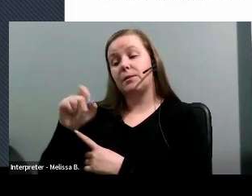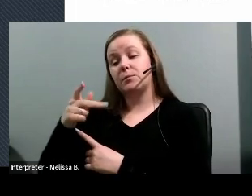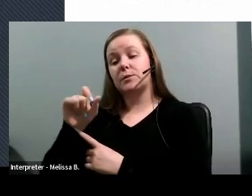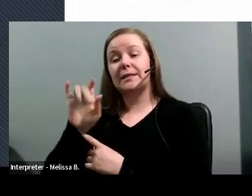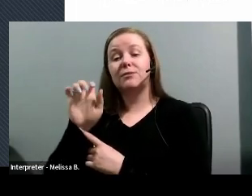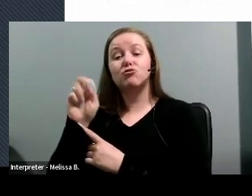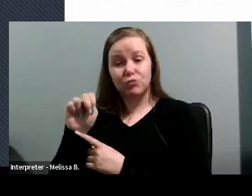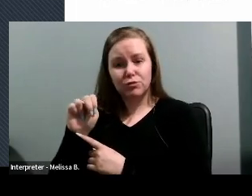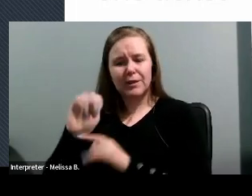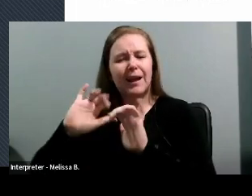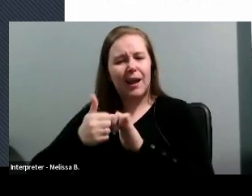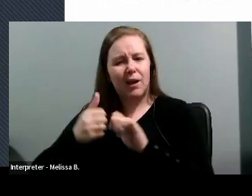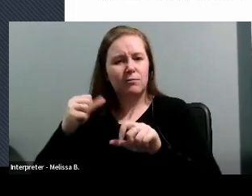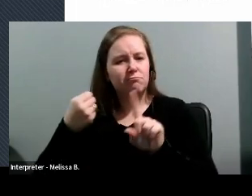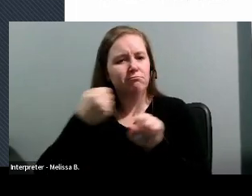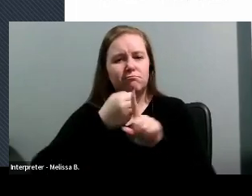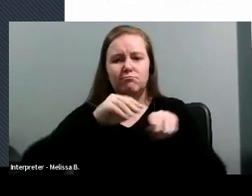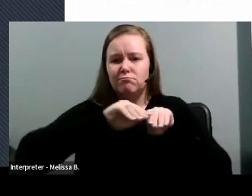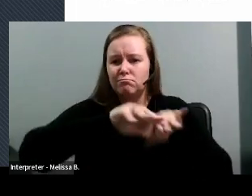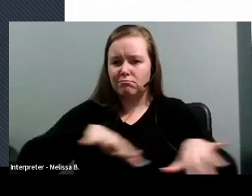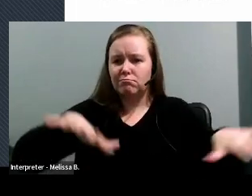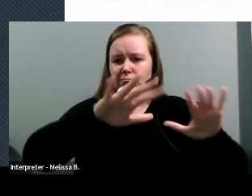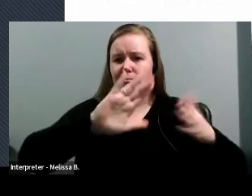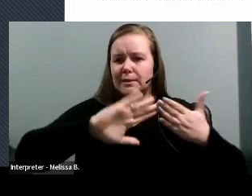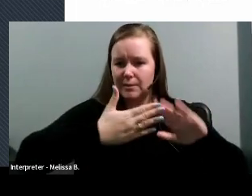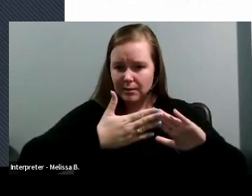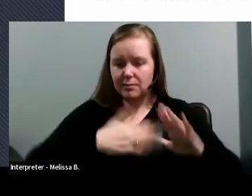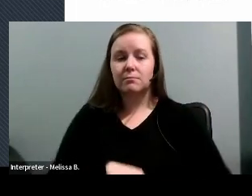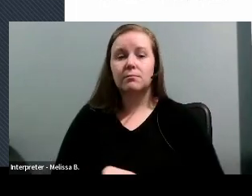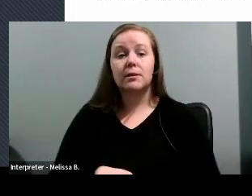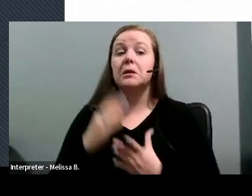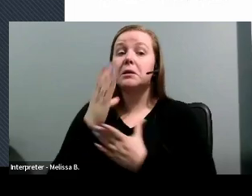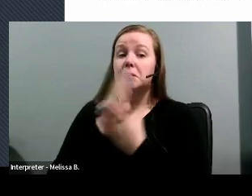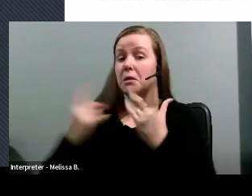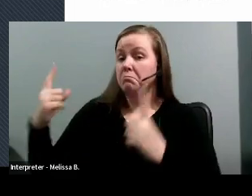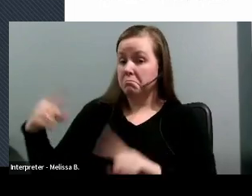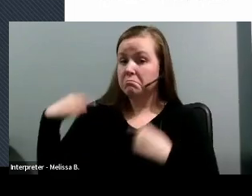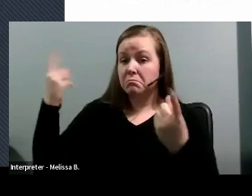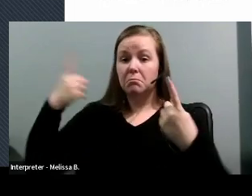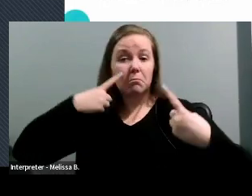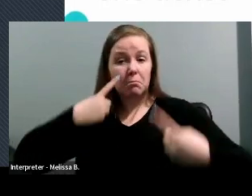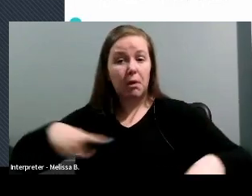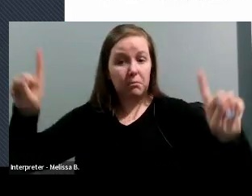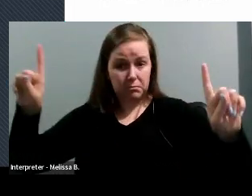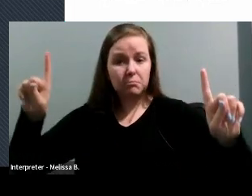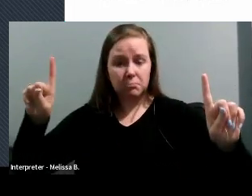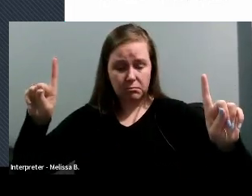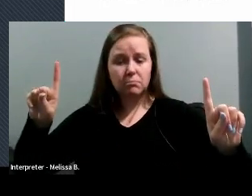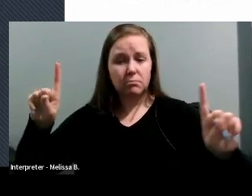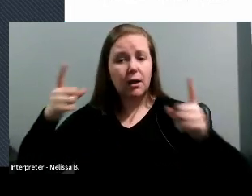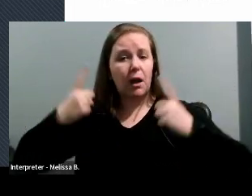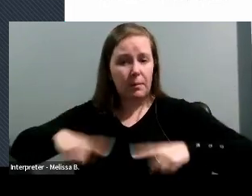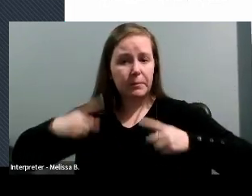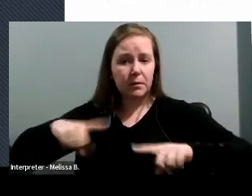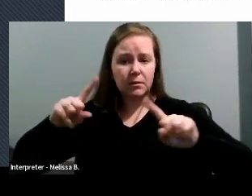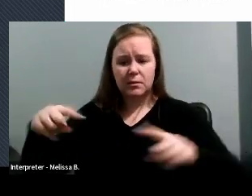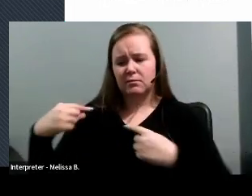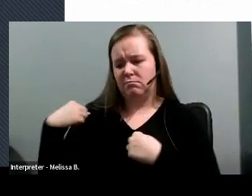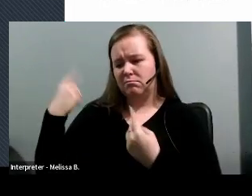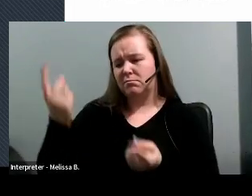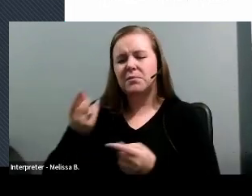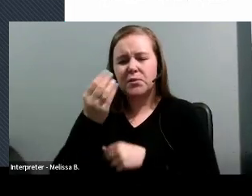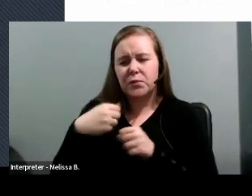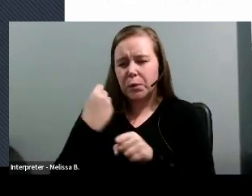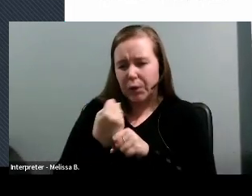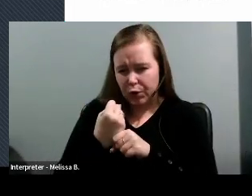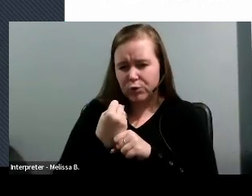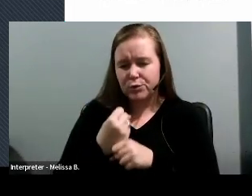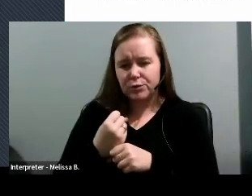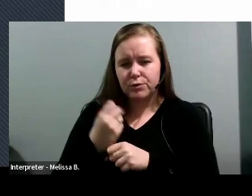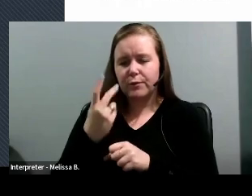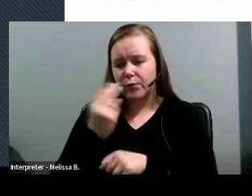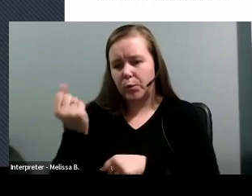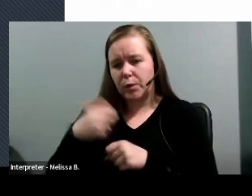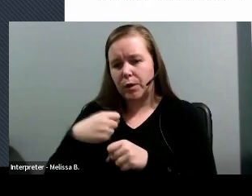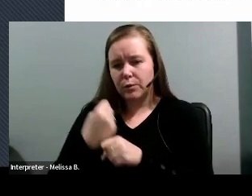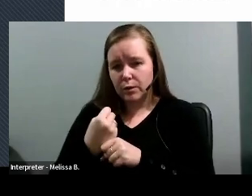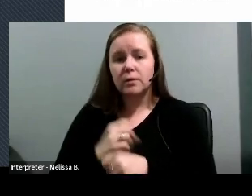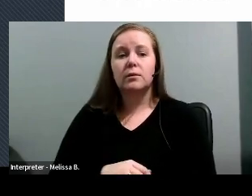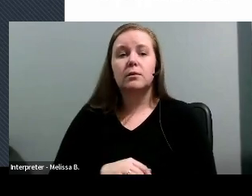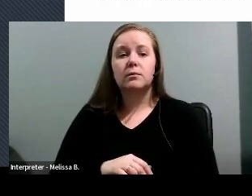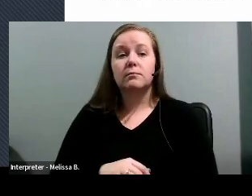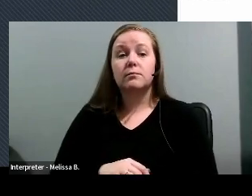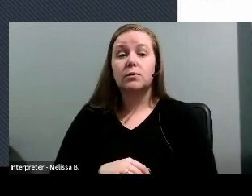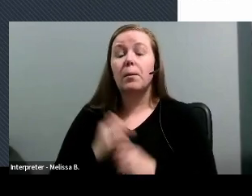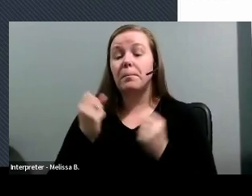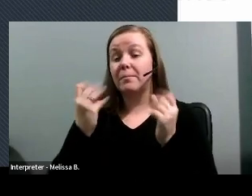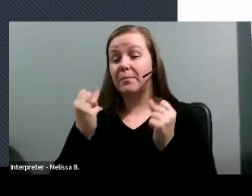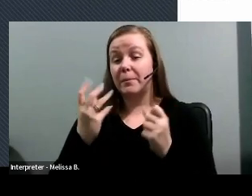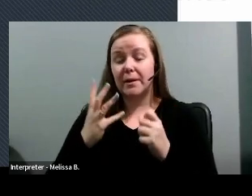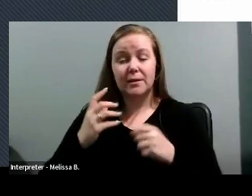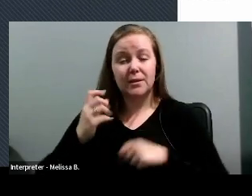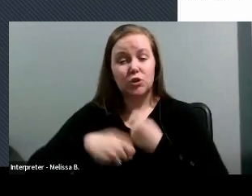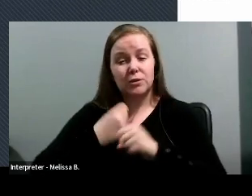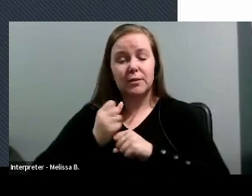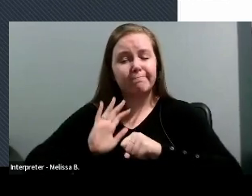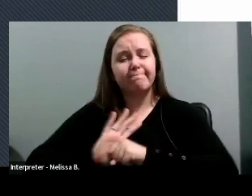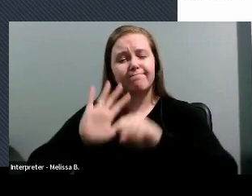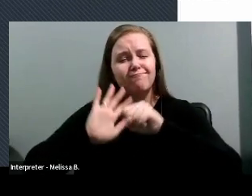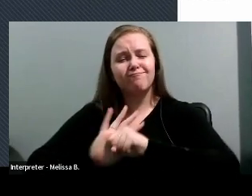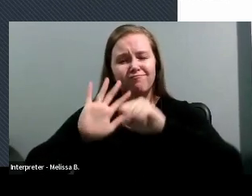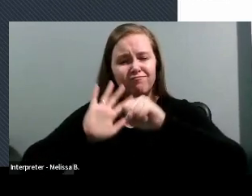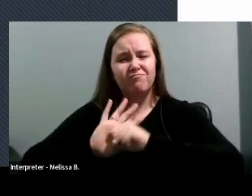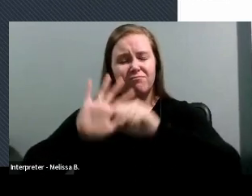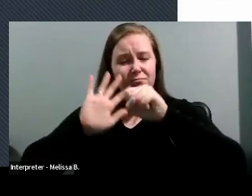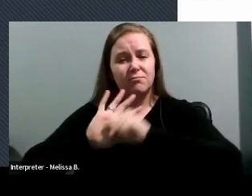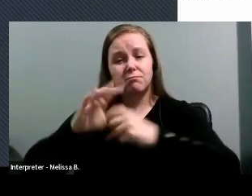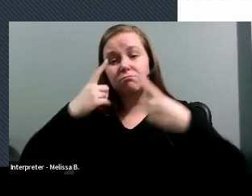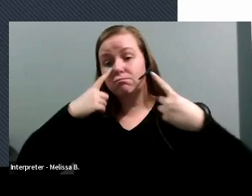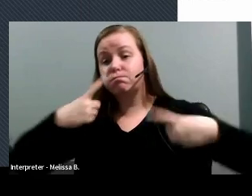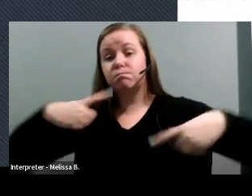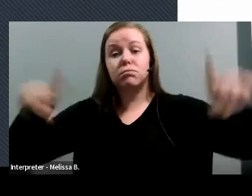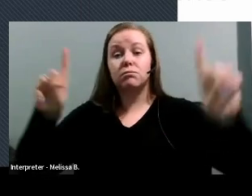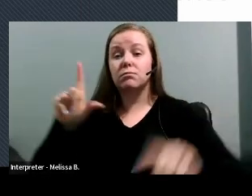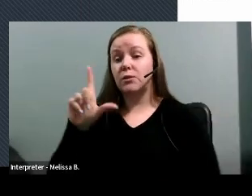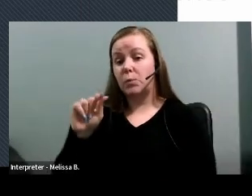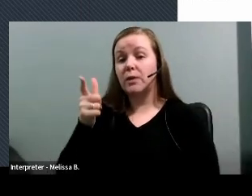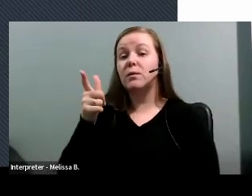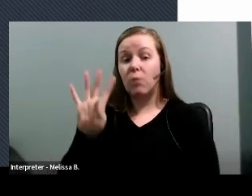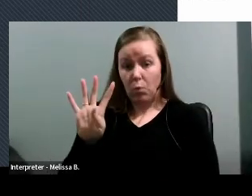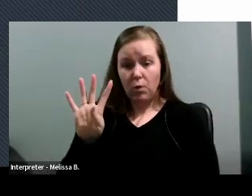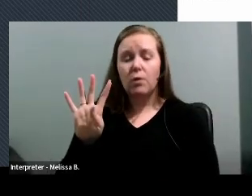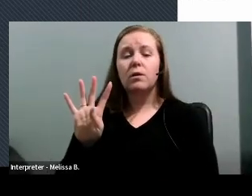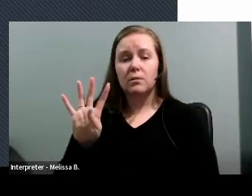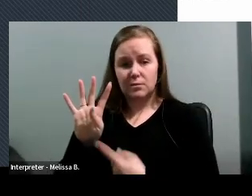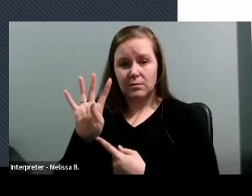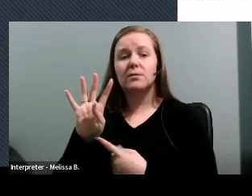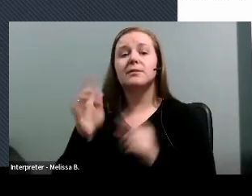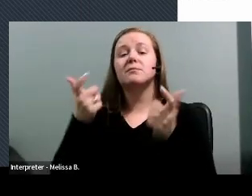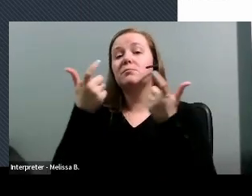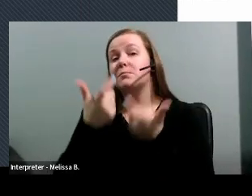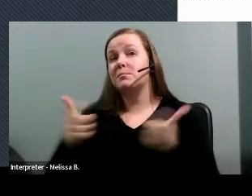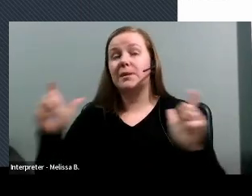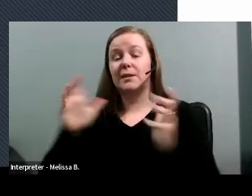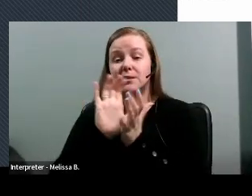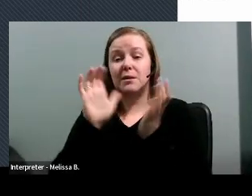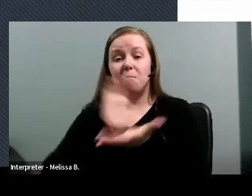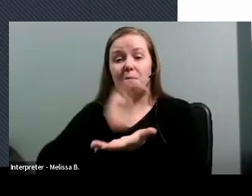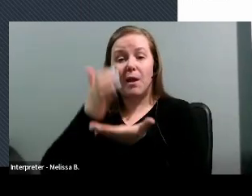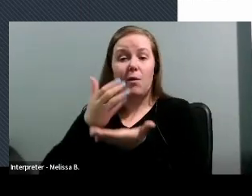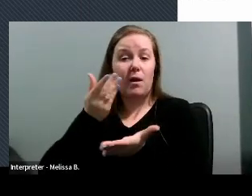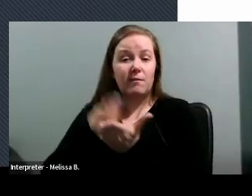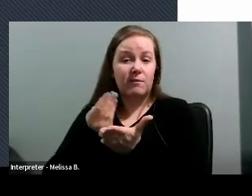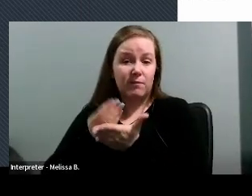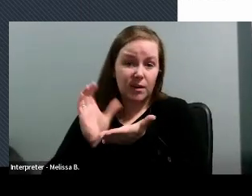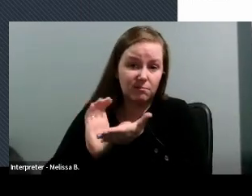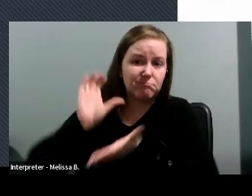Melissa Wong (she/her), SPT: So, here are some of the budget victories that we've been able to see over, the past couple years. So, after years of advocacy, what we saw in the 2024 budget was the largest amount of funding for new services in a single year that we'd seen in at least a decade.